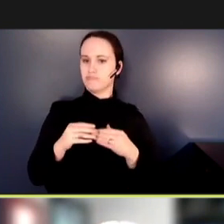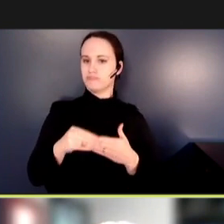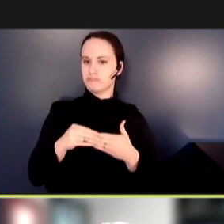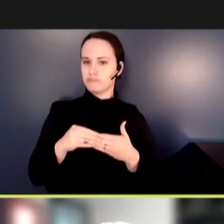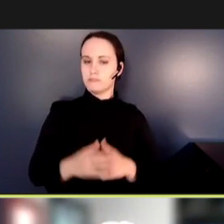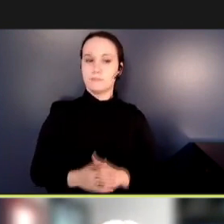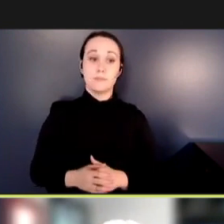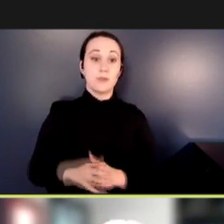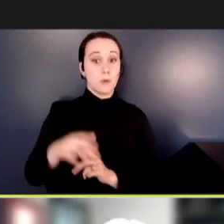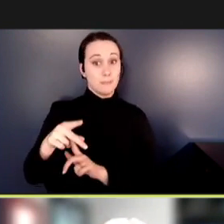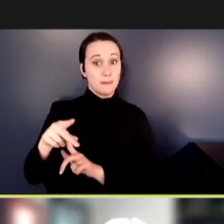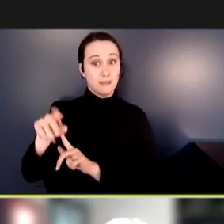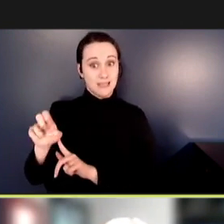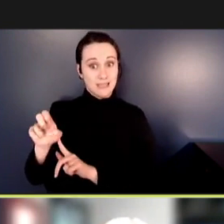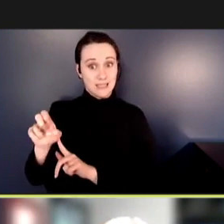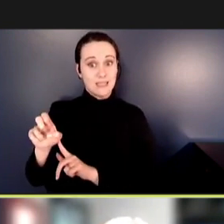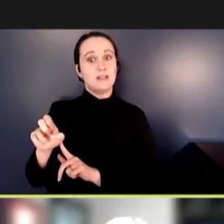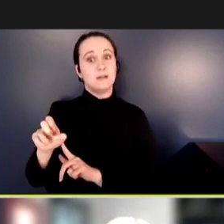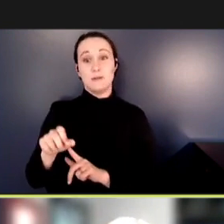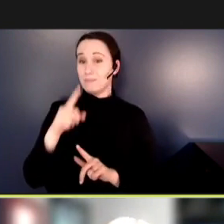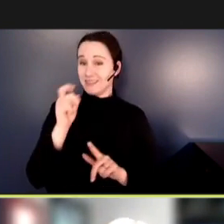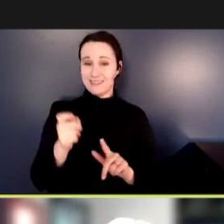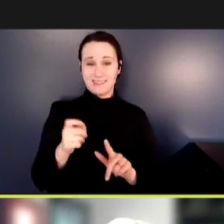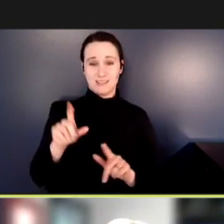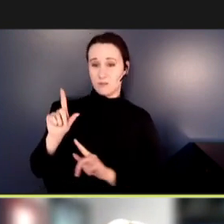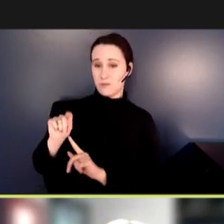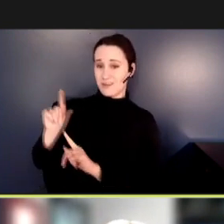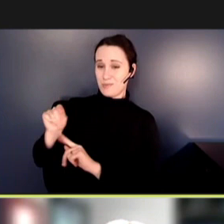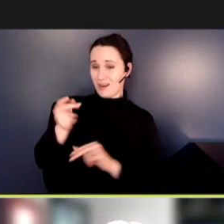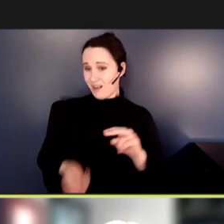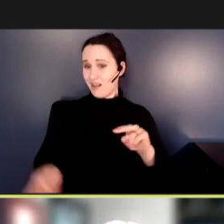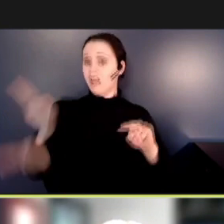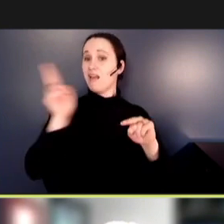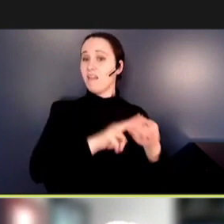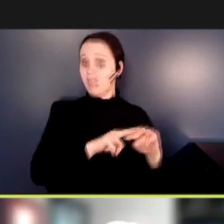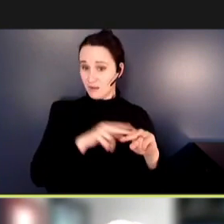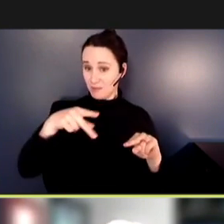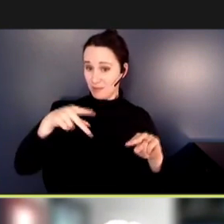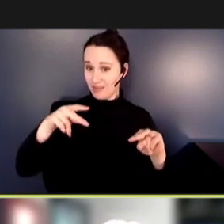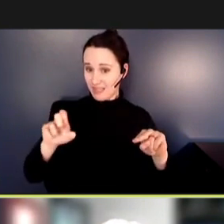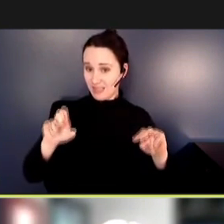as we found, was so increased starting in 2020, it's been found to cause some